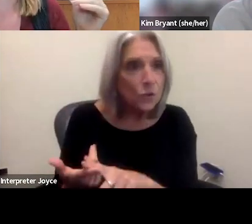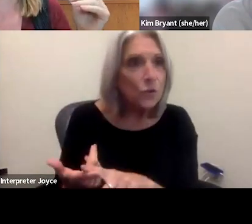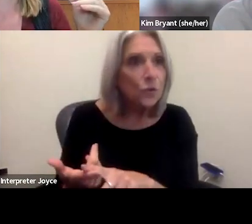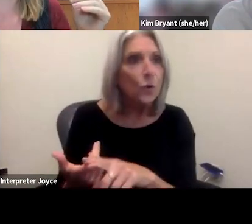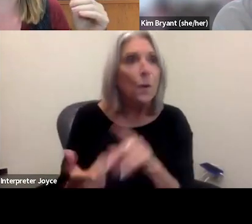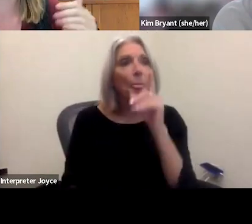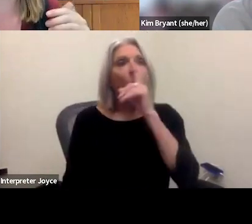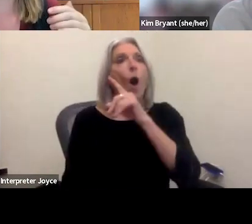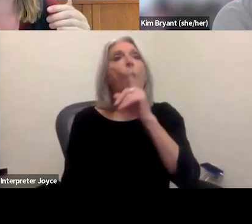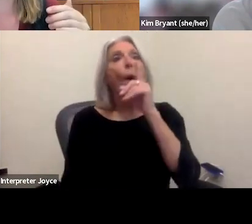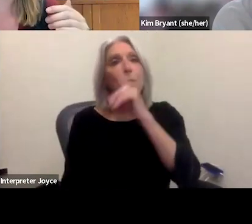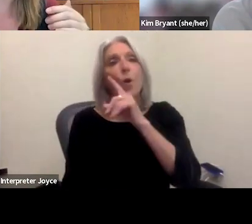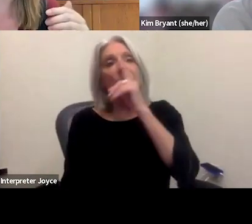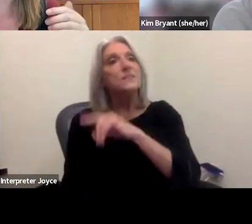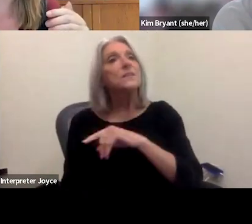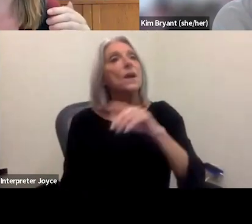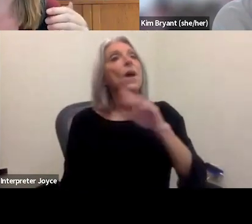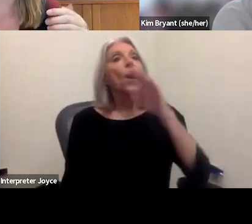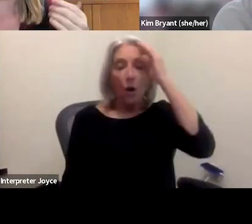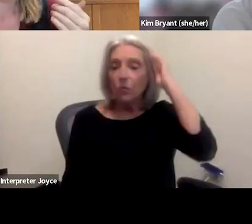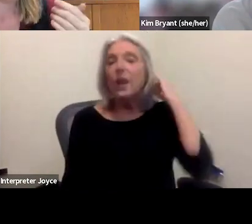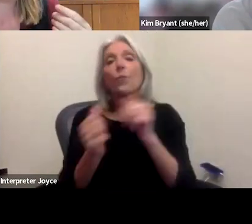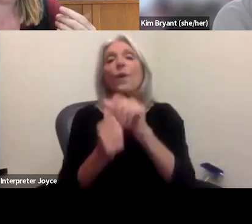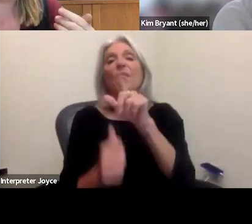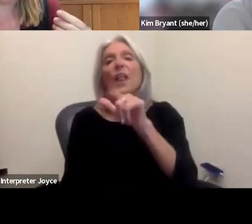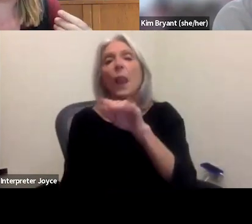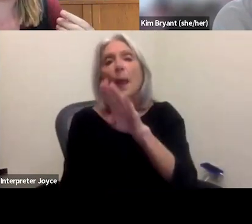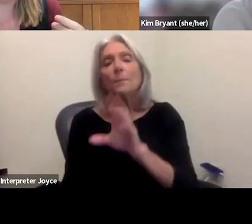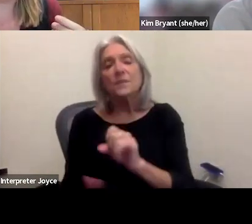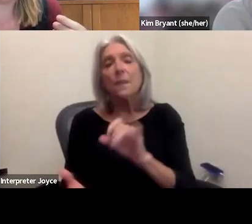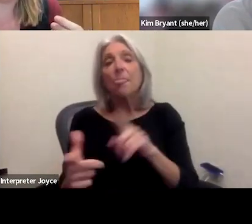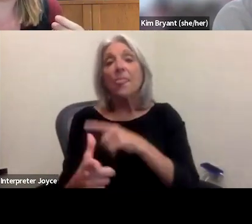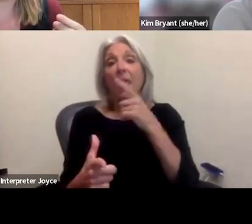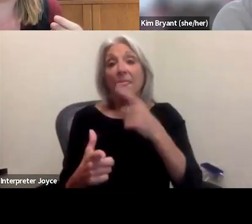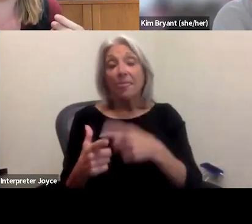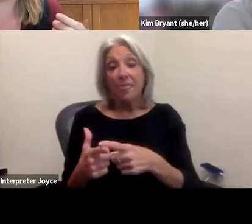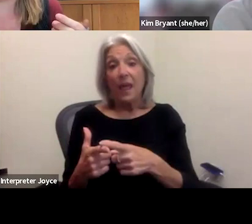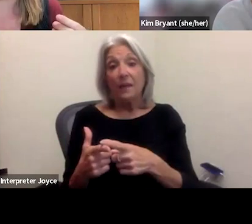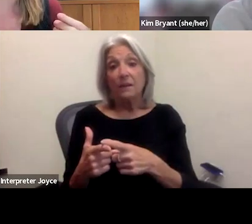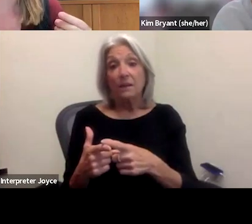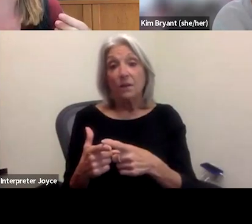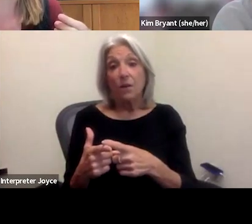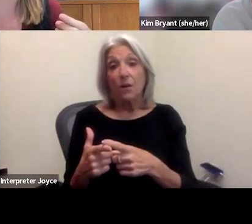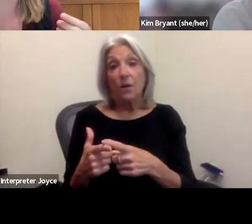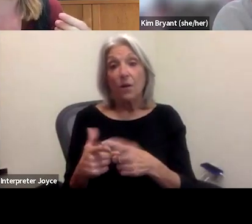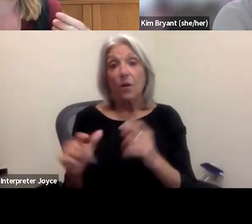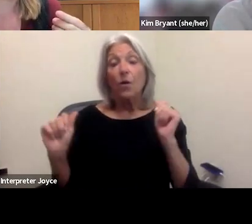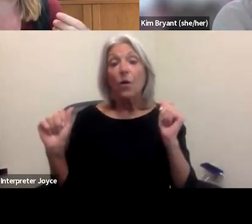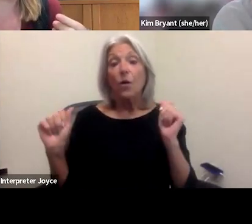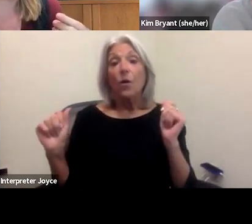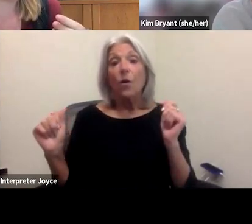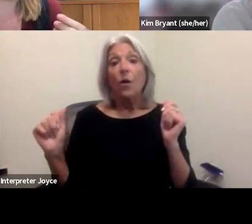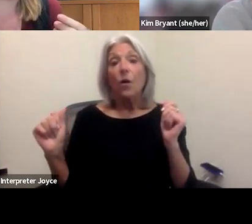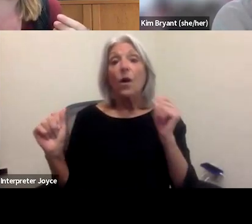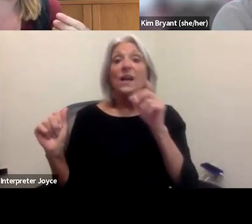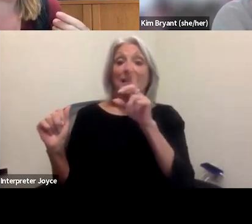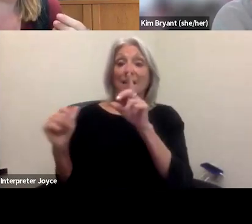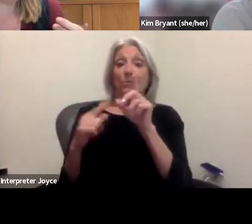first, disabled people will be using them, and then everyone else will be. So a sort of disabled people being